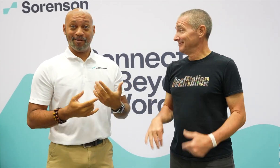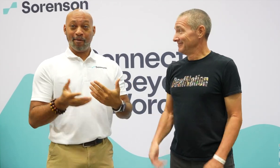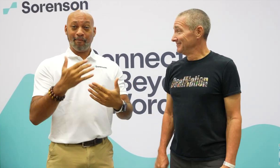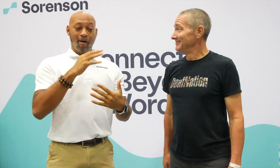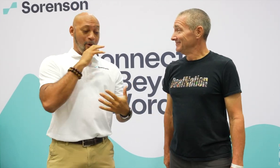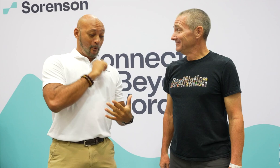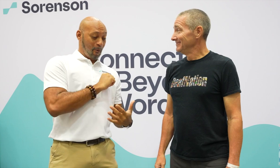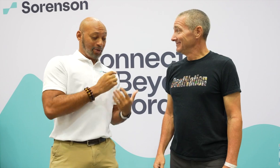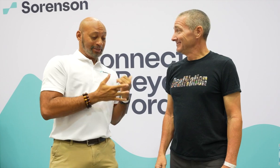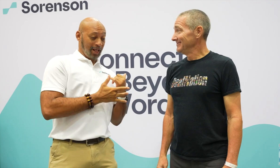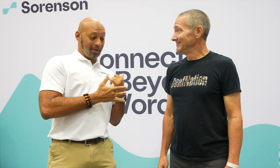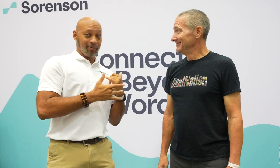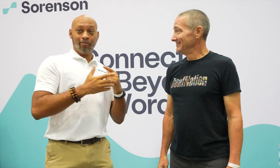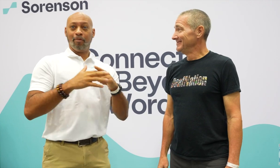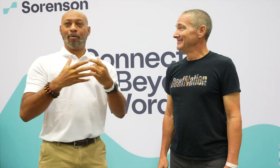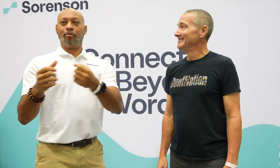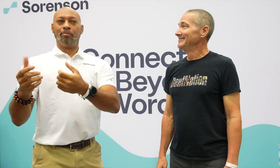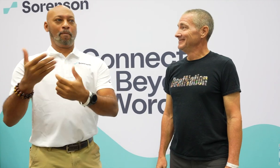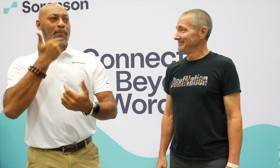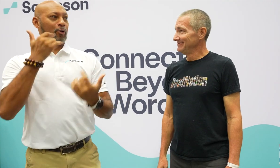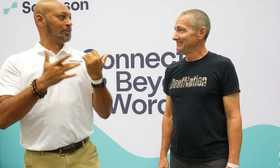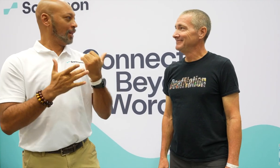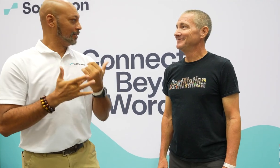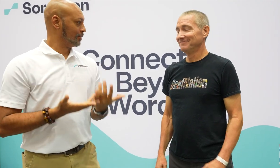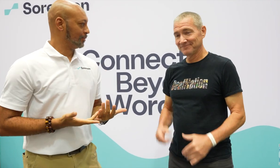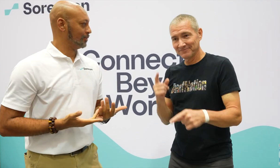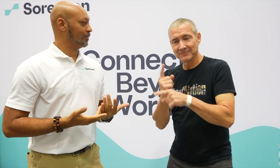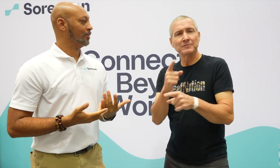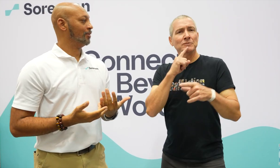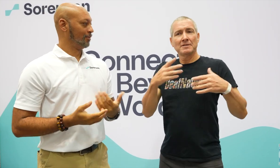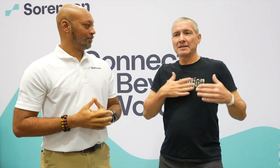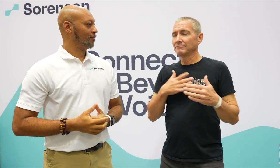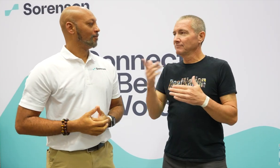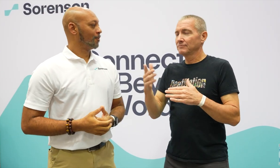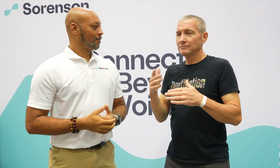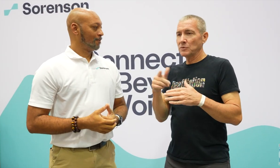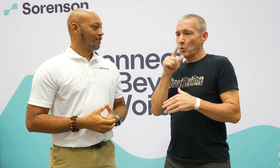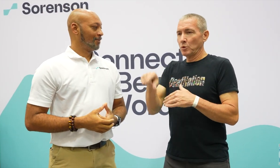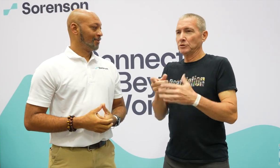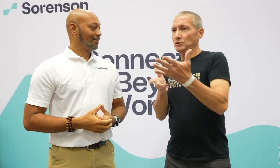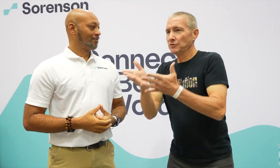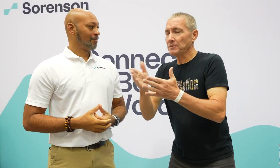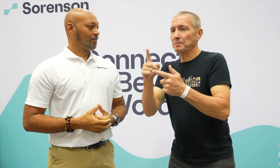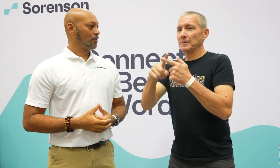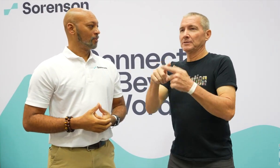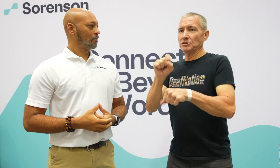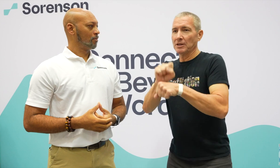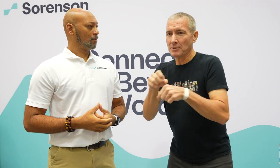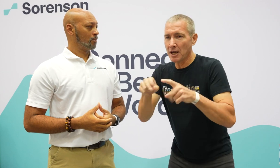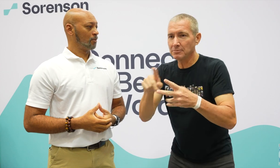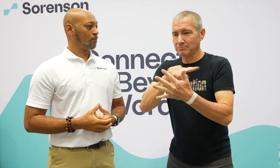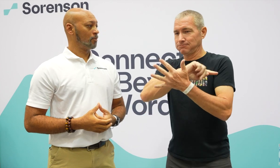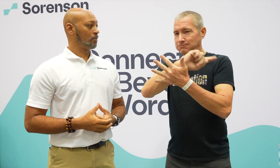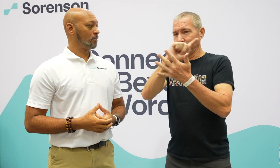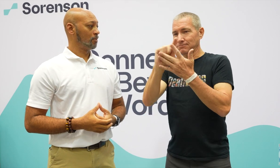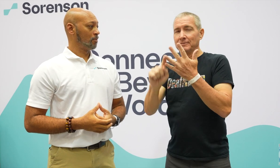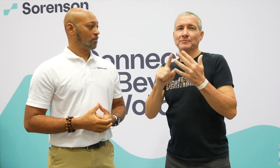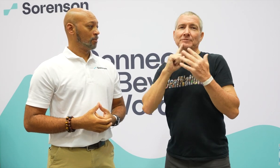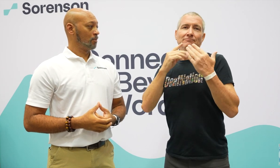Replace old technology with new technology. Right! So not only the service but job opportunities and so much more.